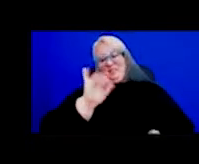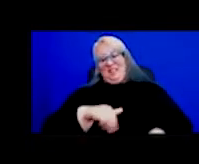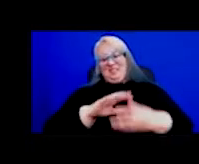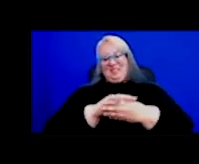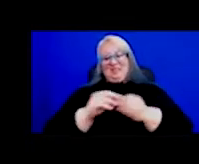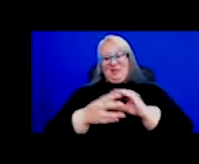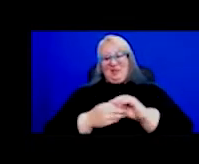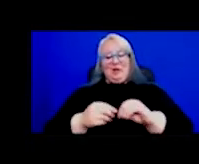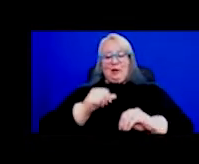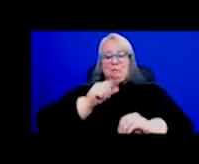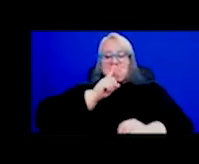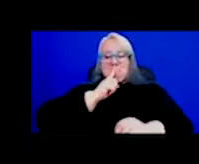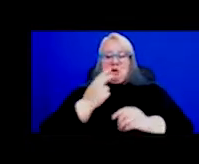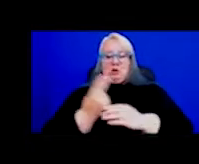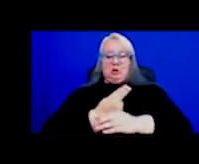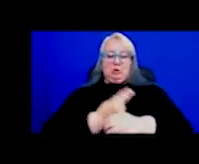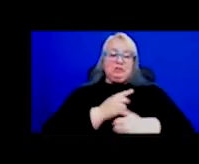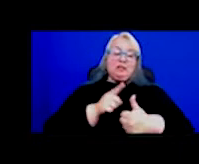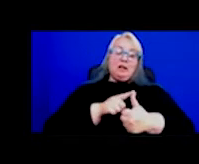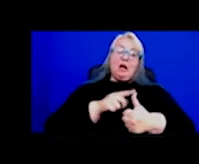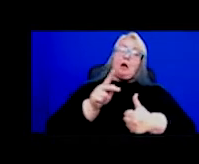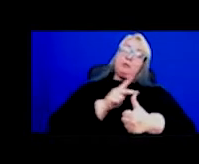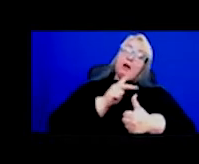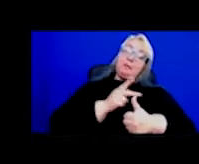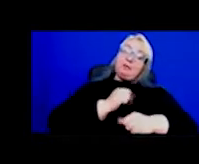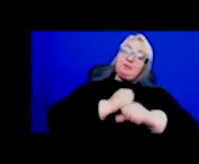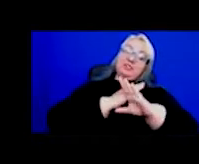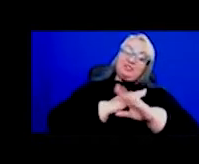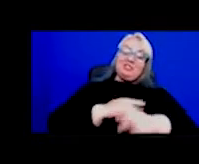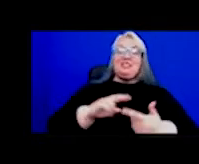and tertiary prevention, but that's what that story is about and we need each of those three